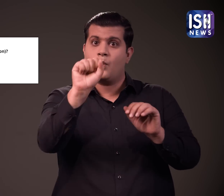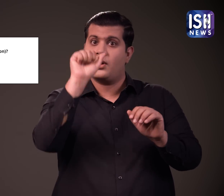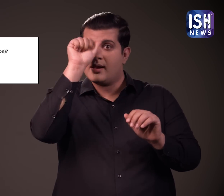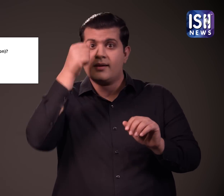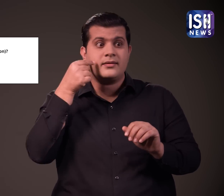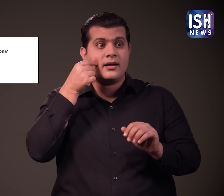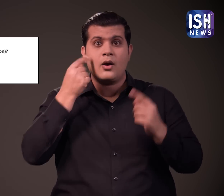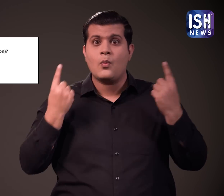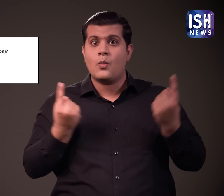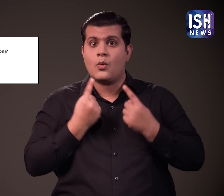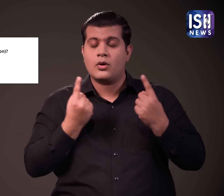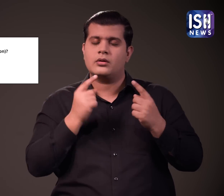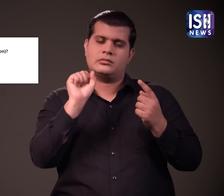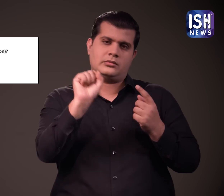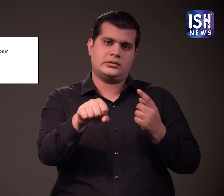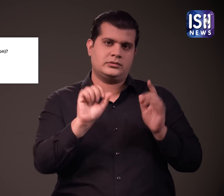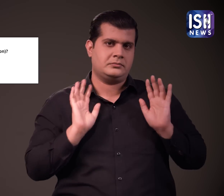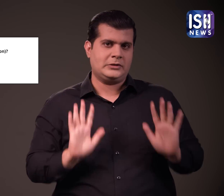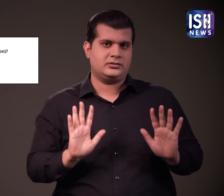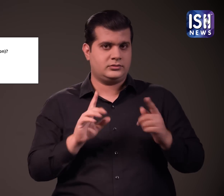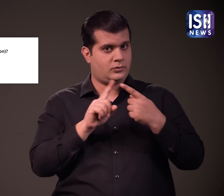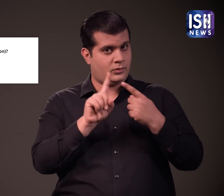Only and only Indian citizen is eligible.